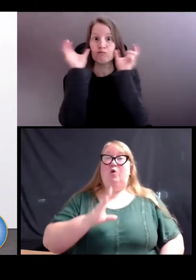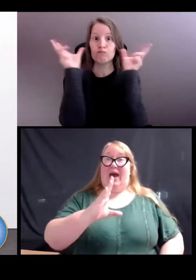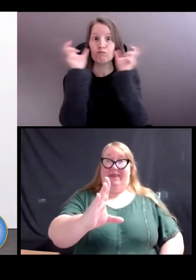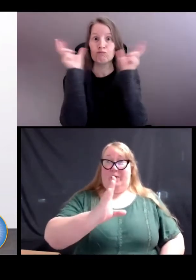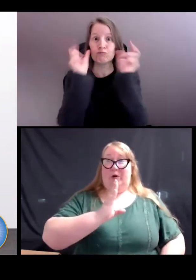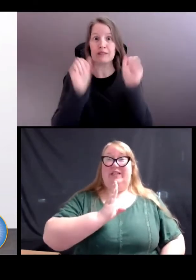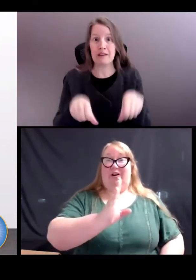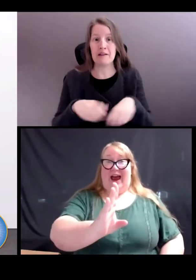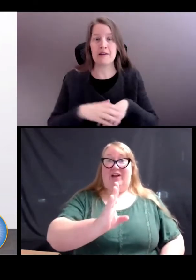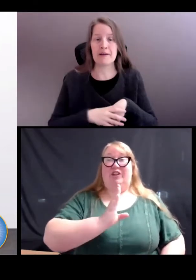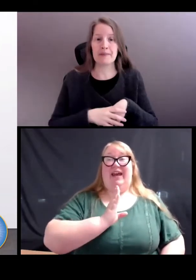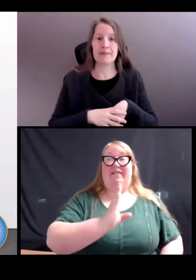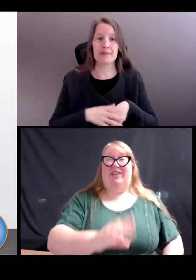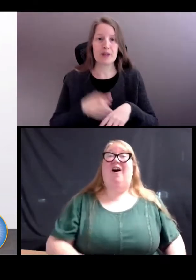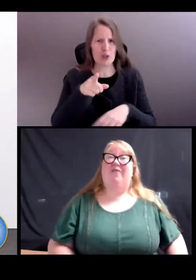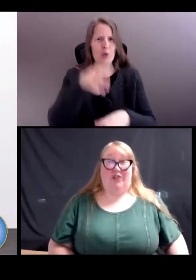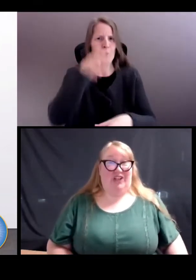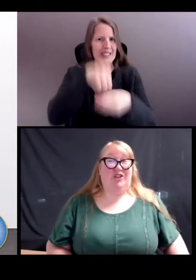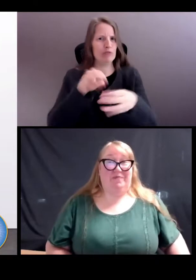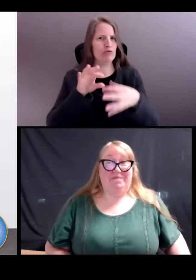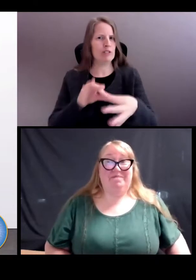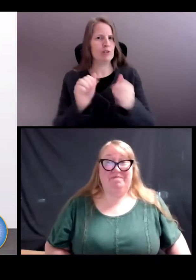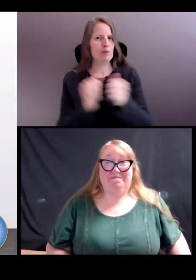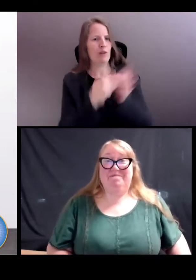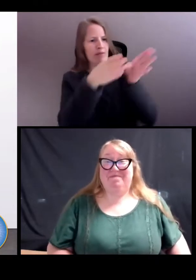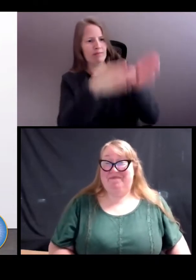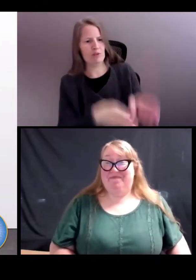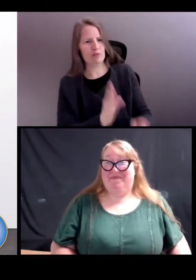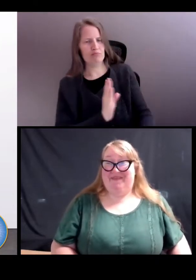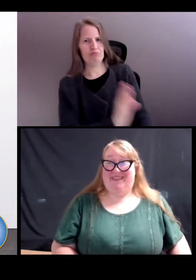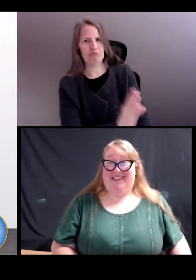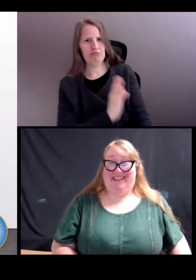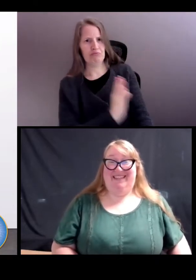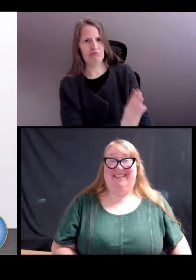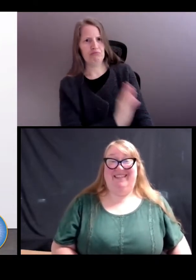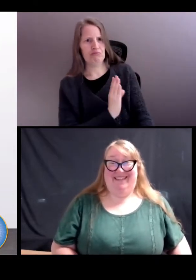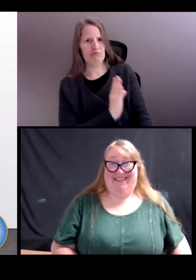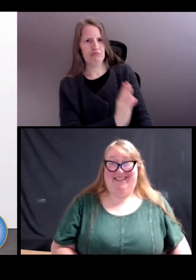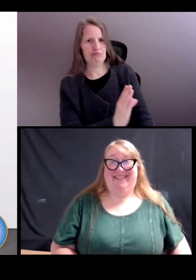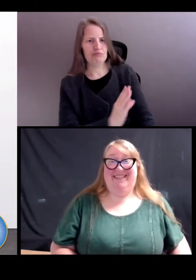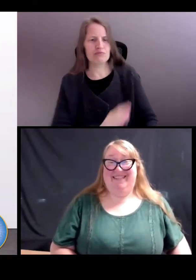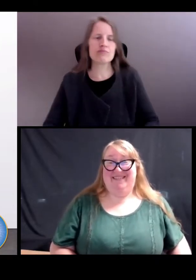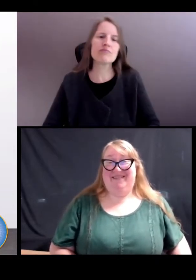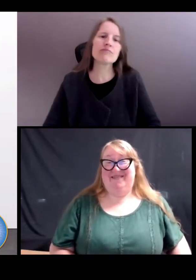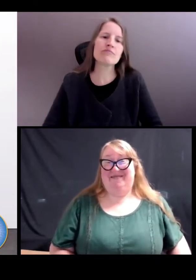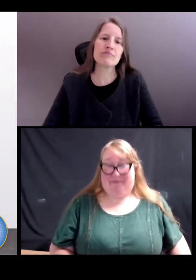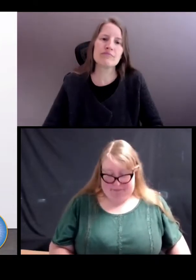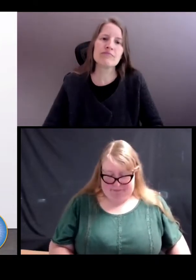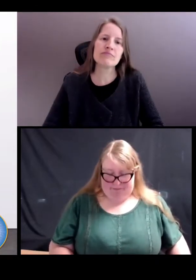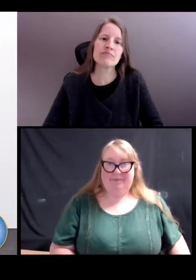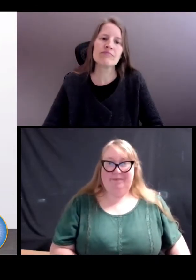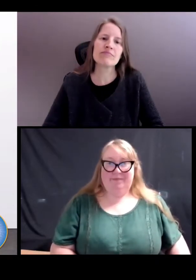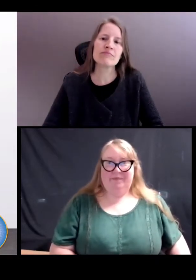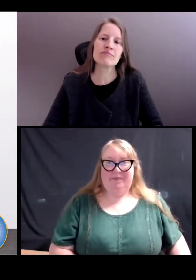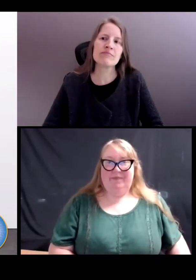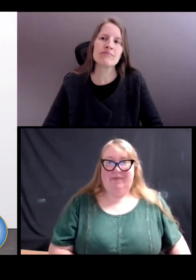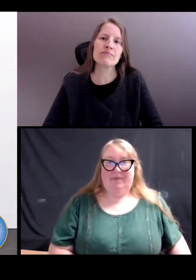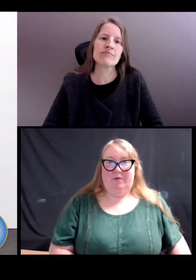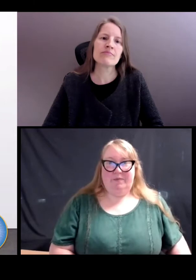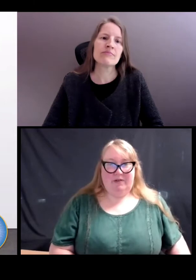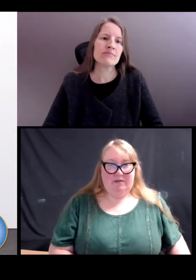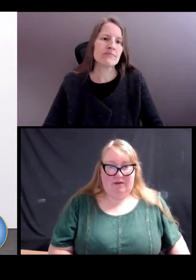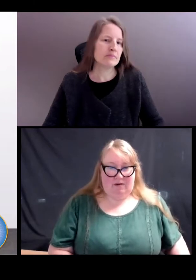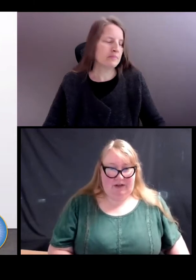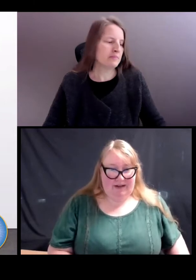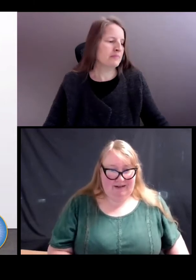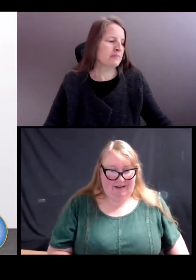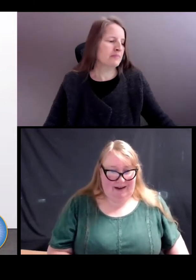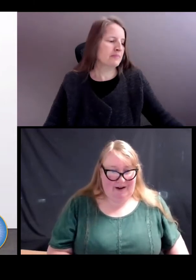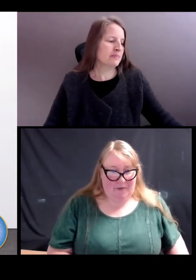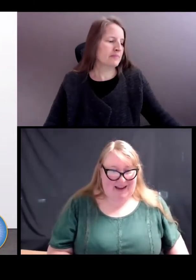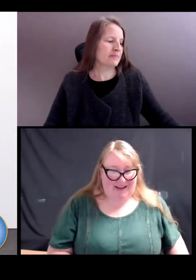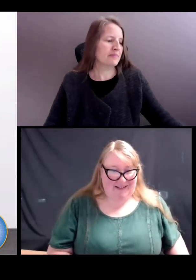you and the person are actually having the conversation. Hold on I got to go back